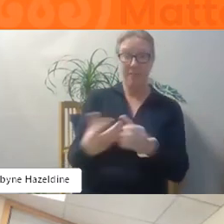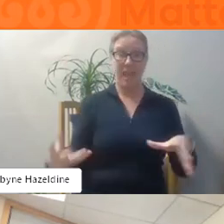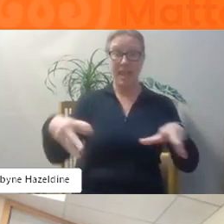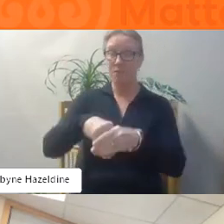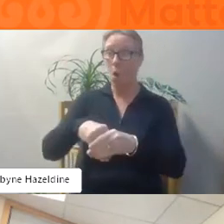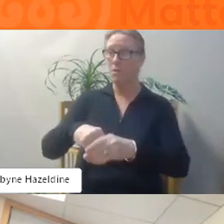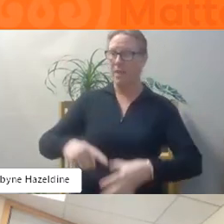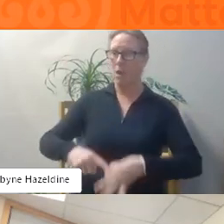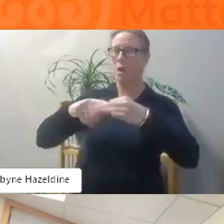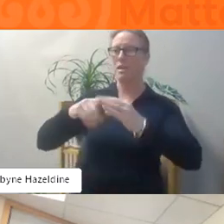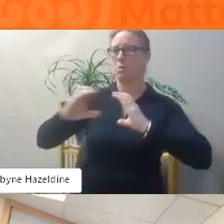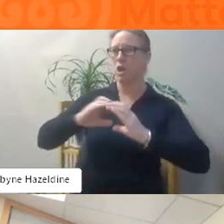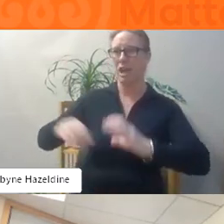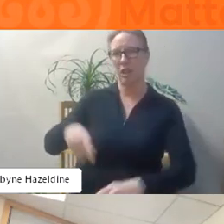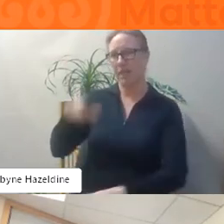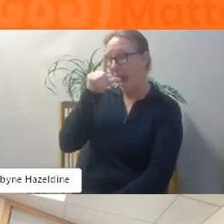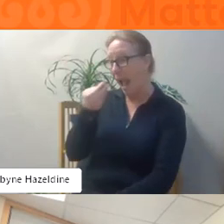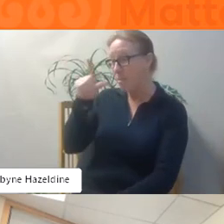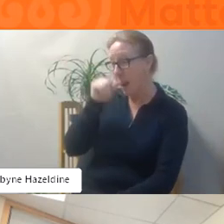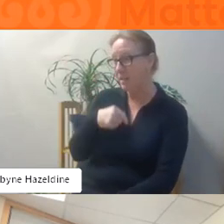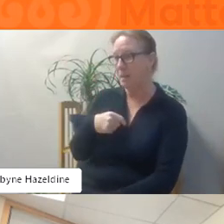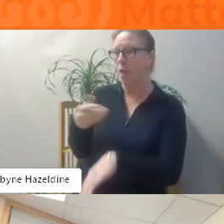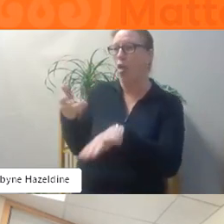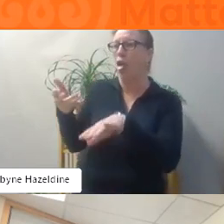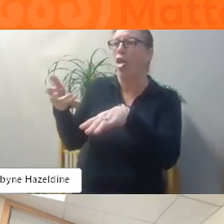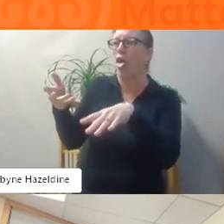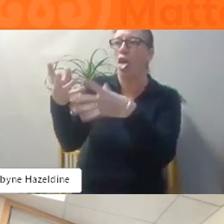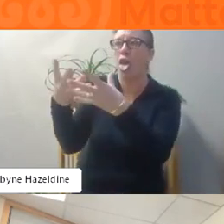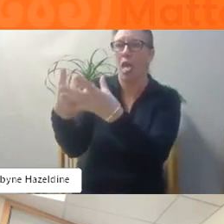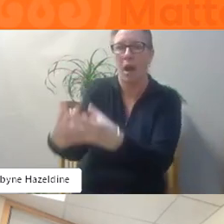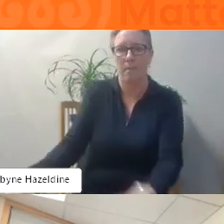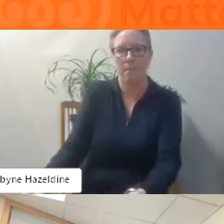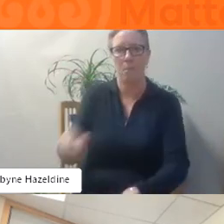ableism starts to die out. And what we need to do is find the